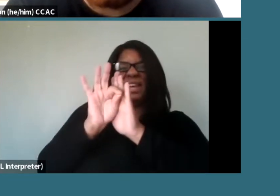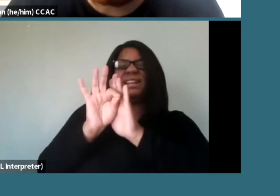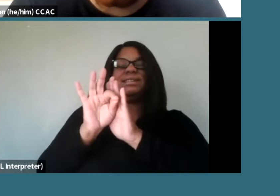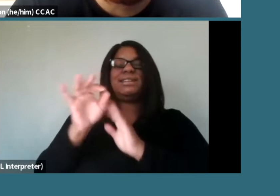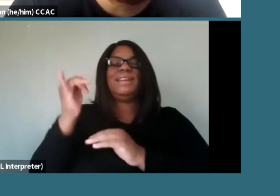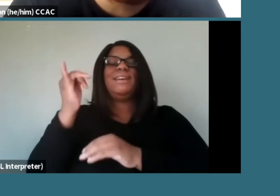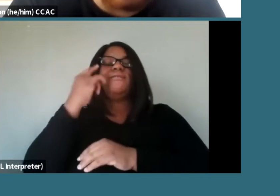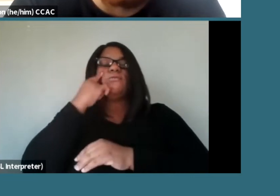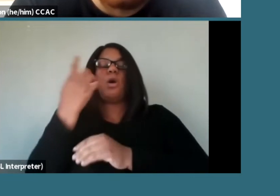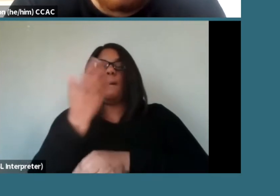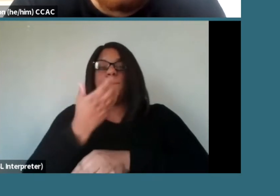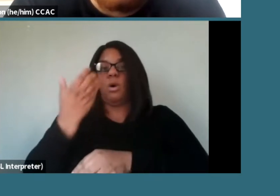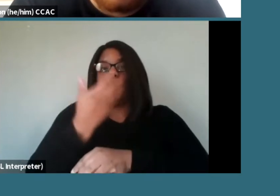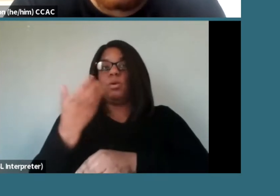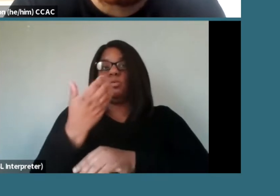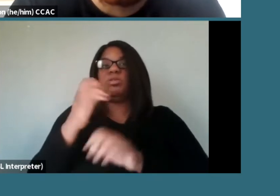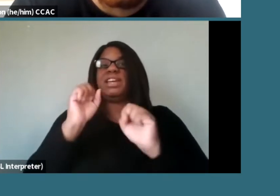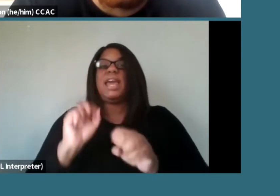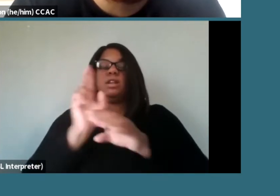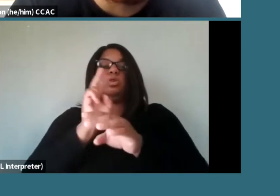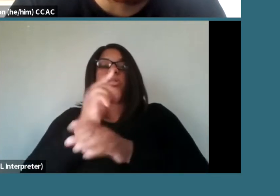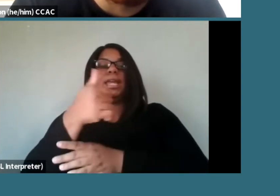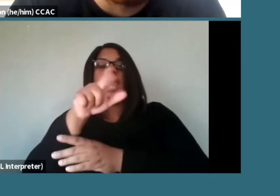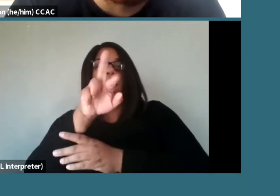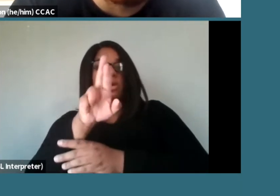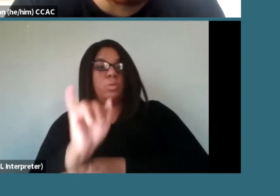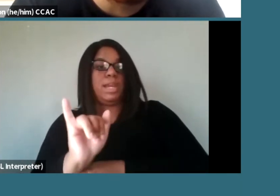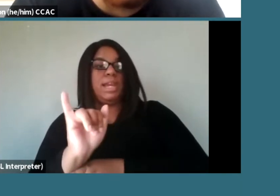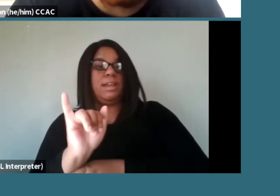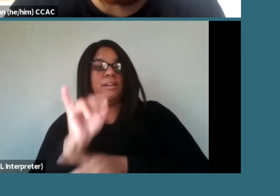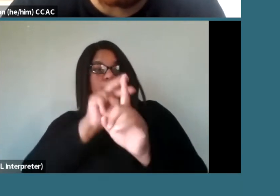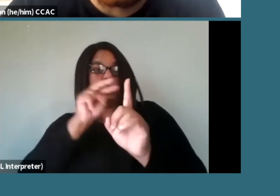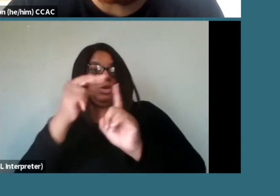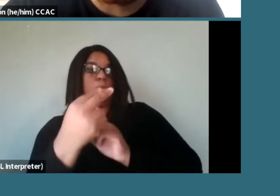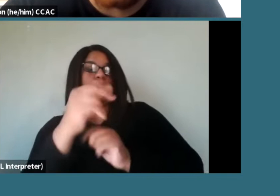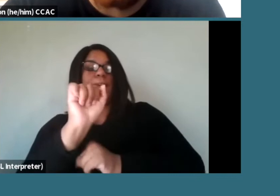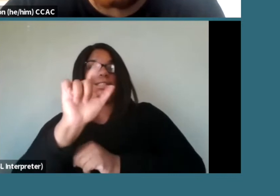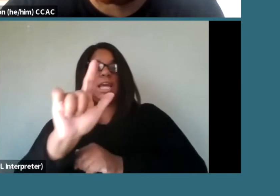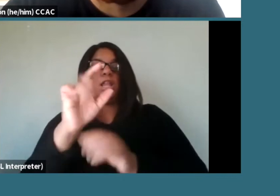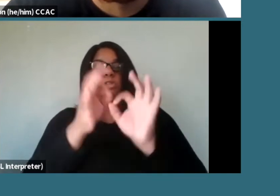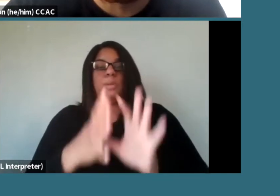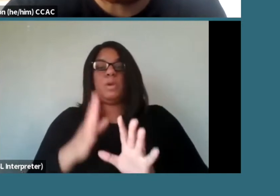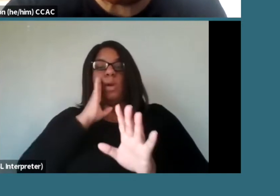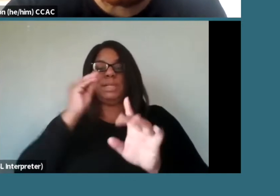You can also use Gallery View and the ASL interpreter will be Spotlighted. We've taken care of that part.